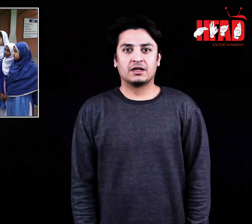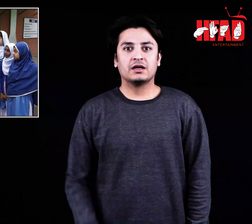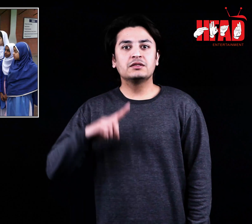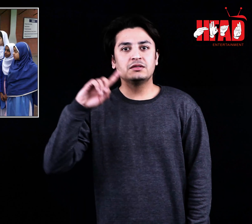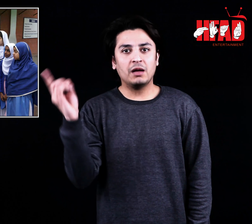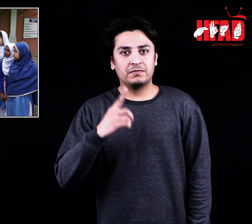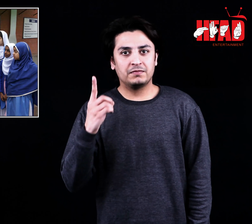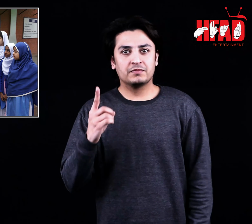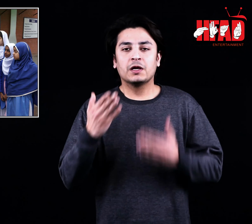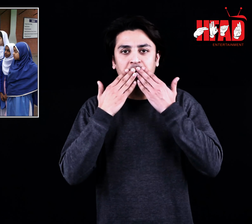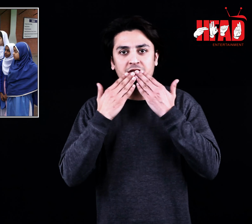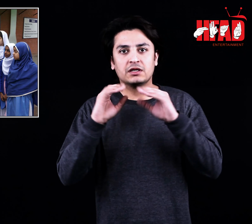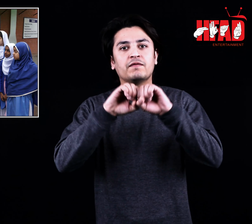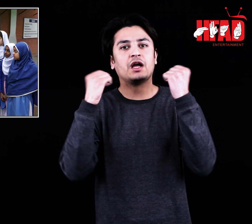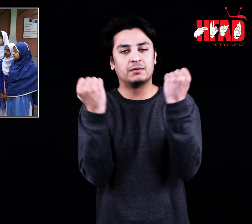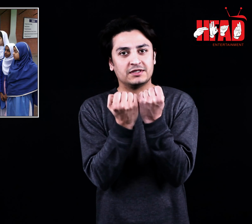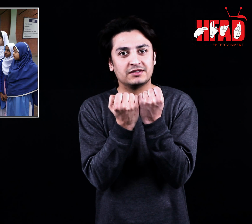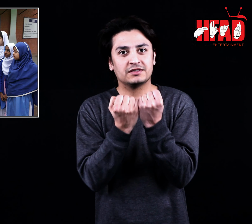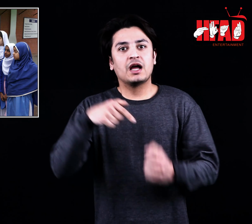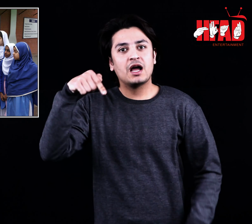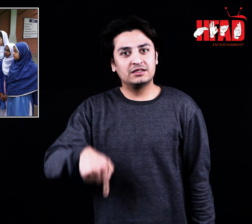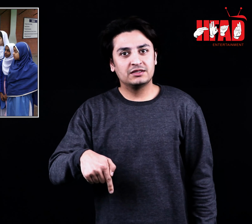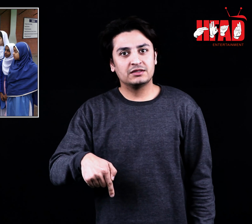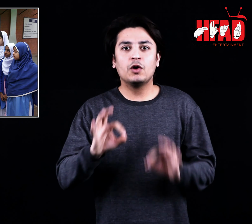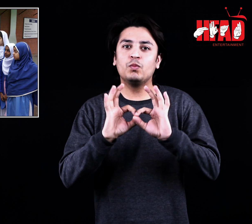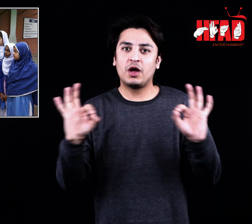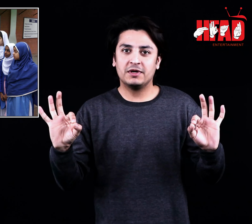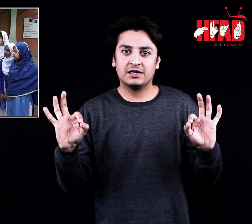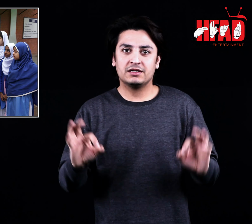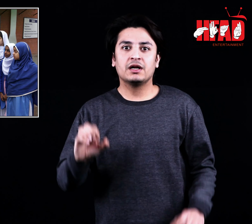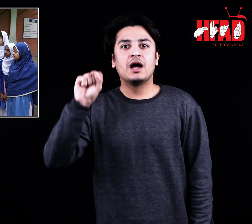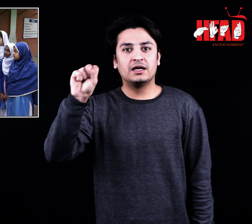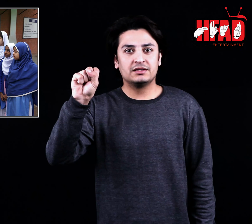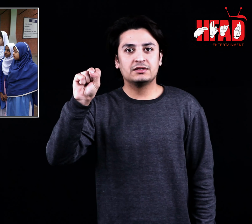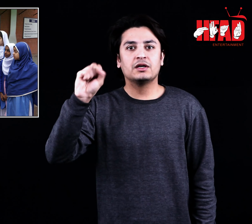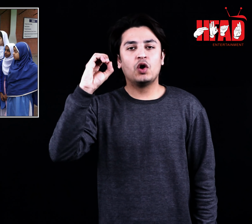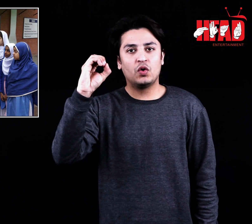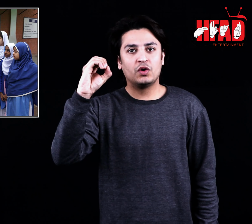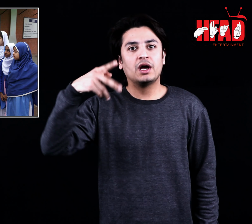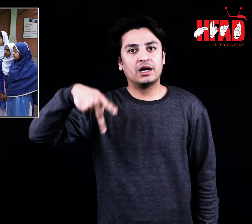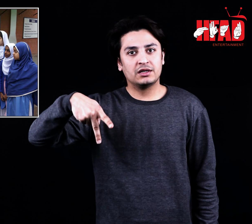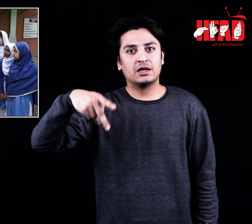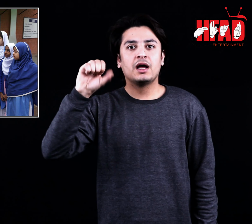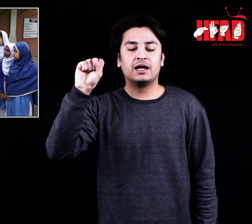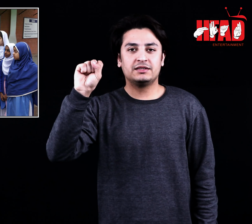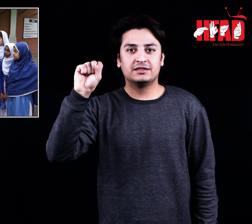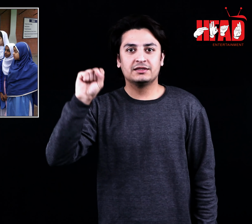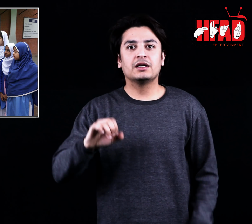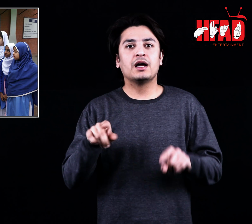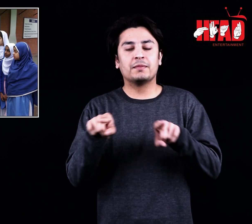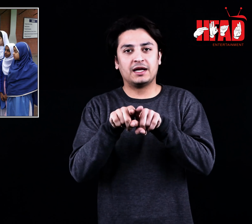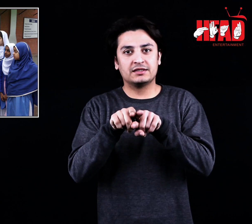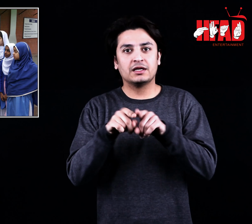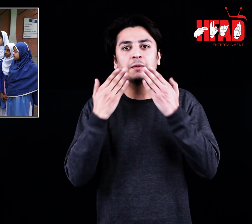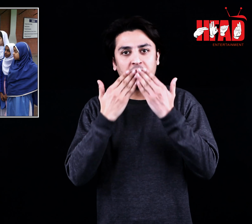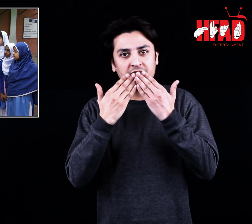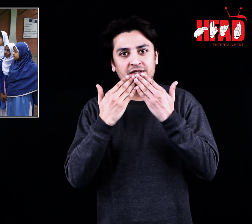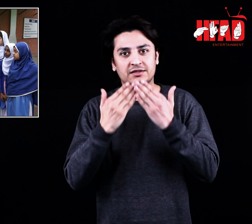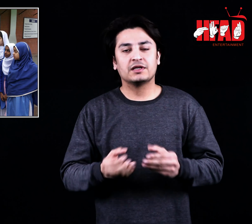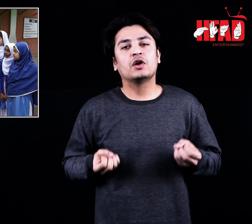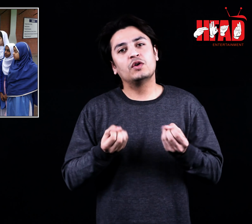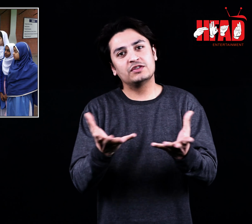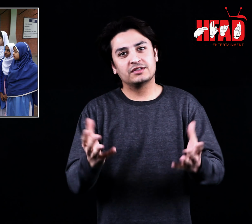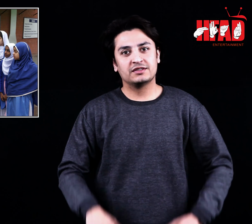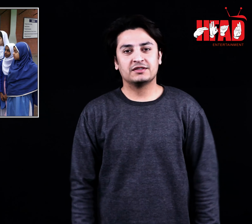All educational institutions have started educational activities with full SOPs from today